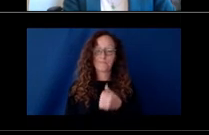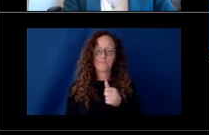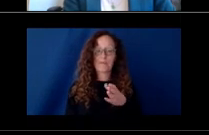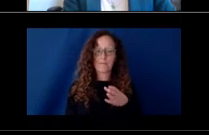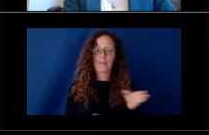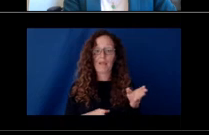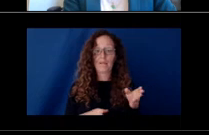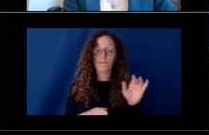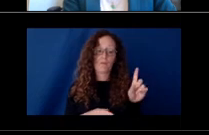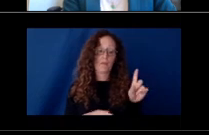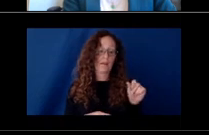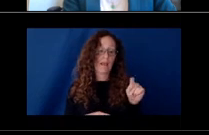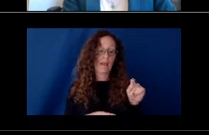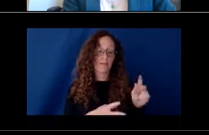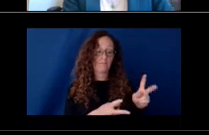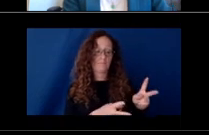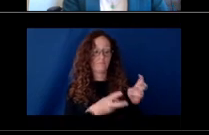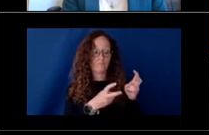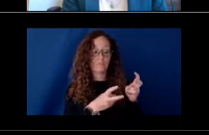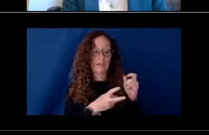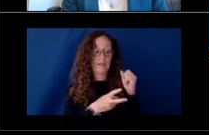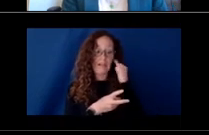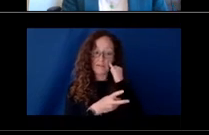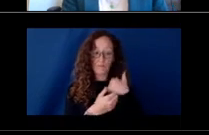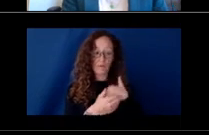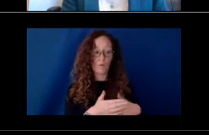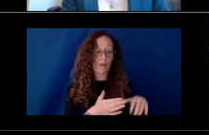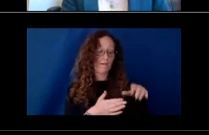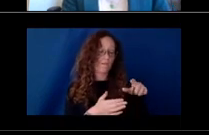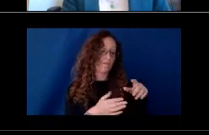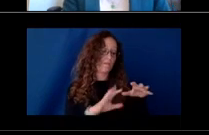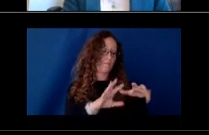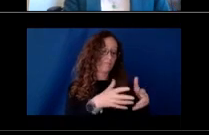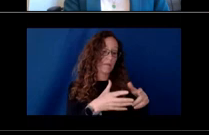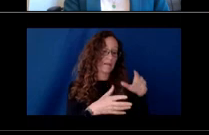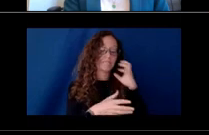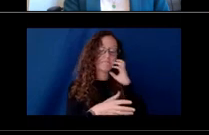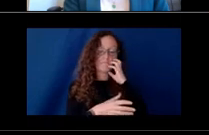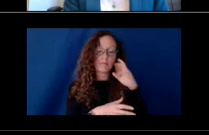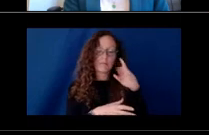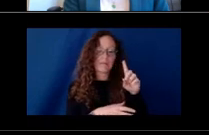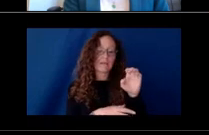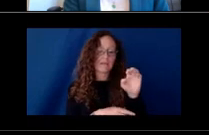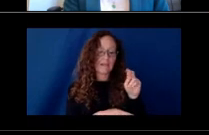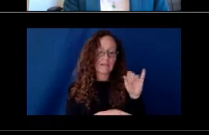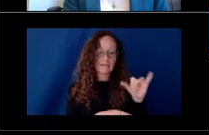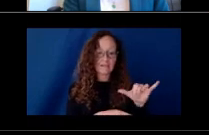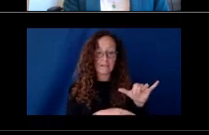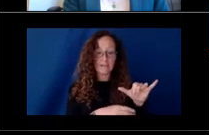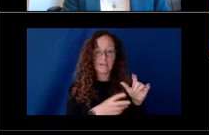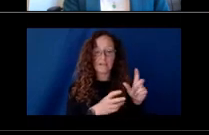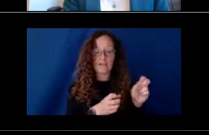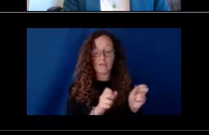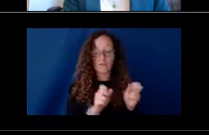data for areas without population densities? For example, if a hunter is planning on a trip.